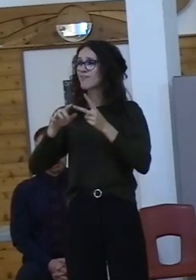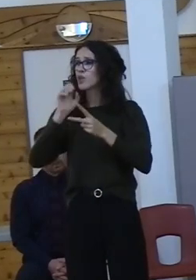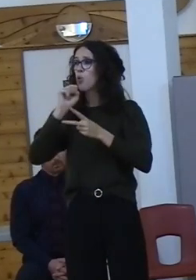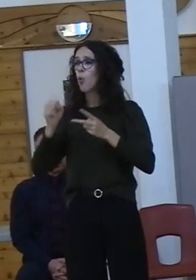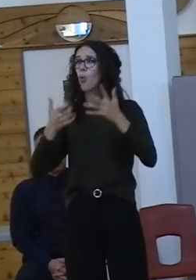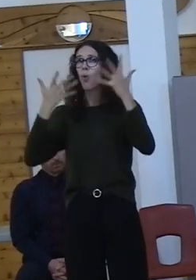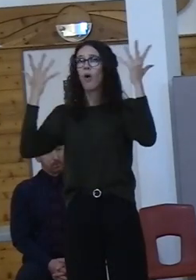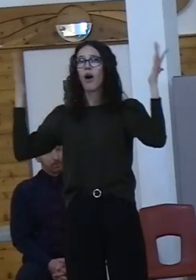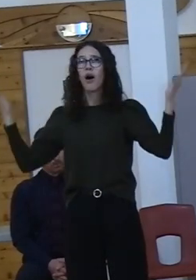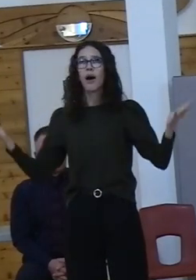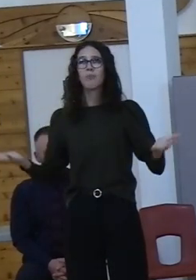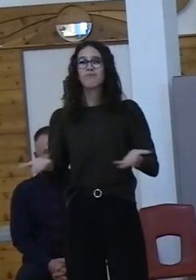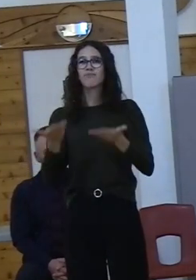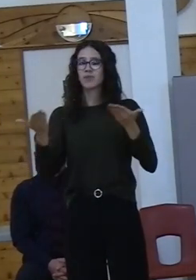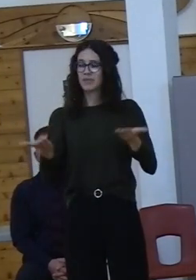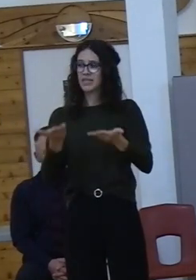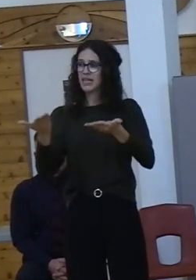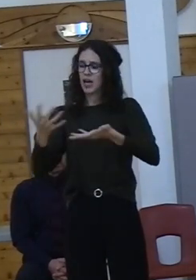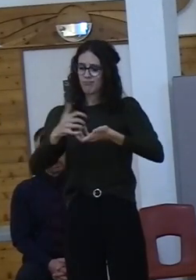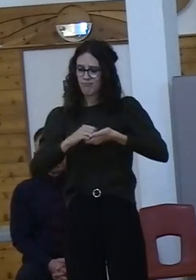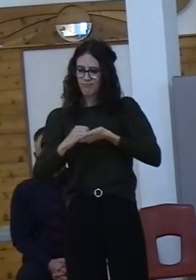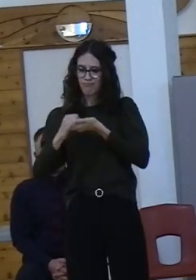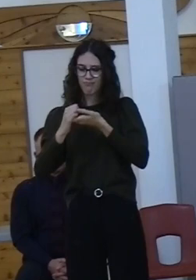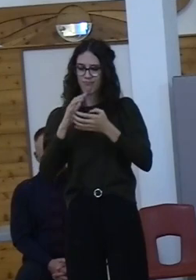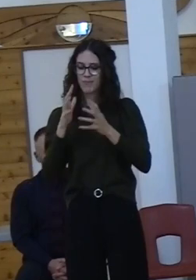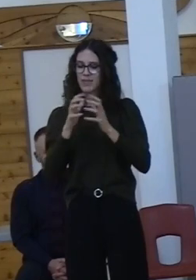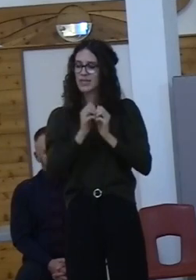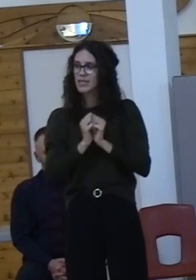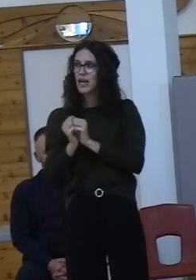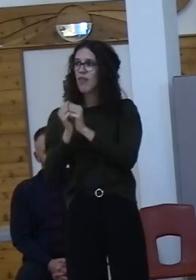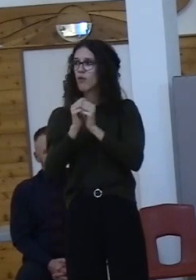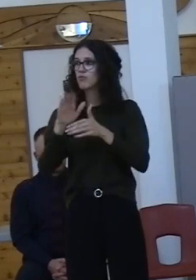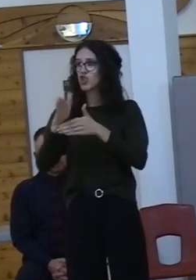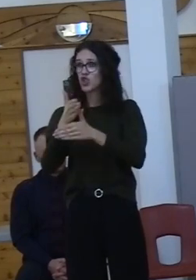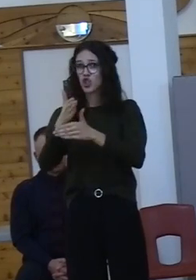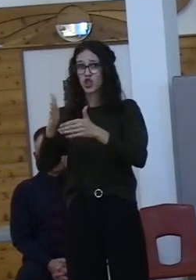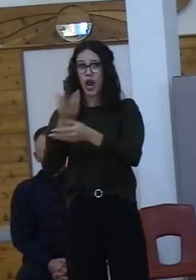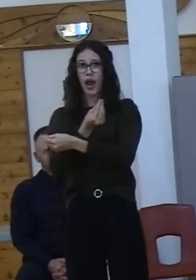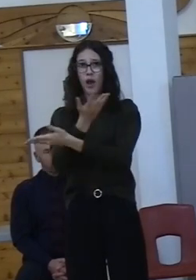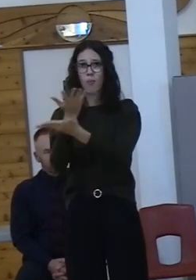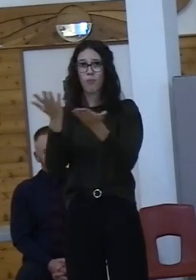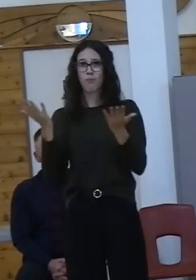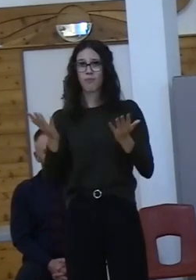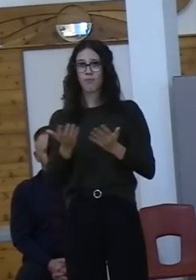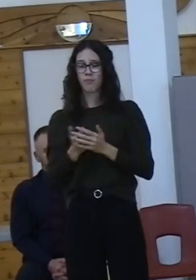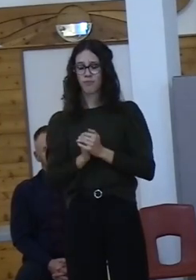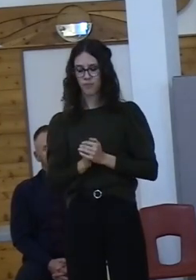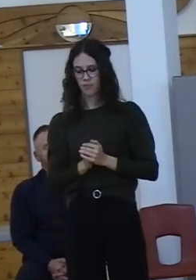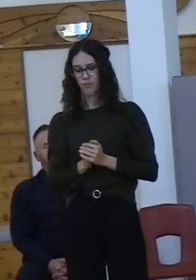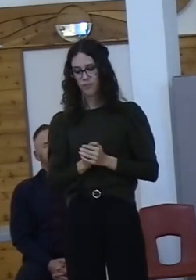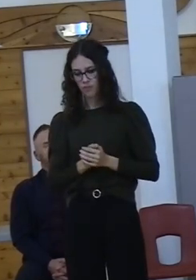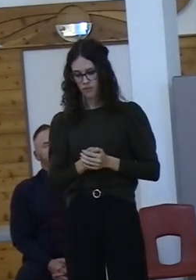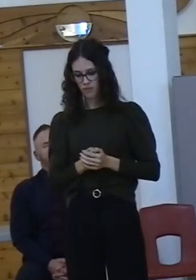come and guide us in the words that we're going to share with one another.